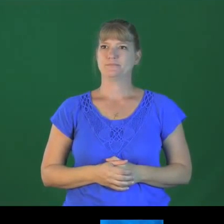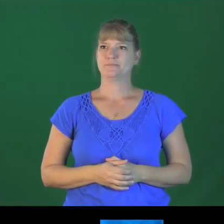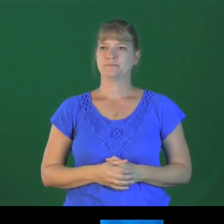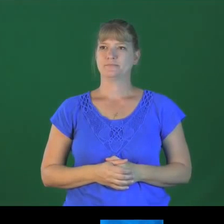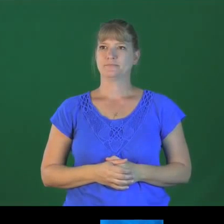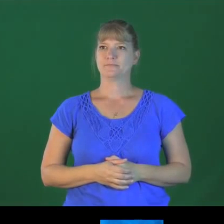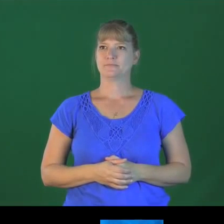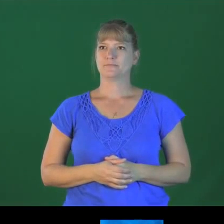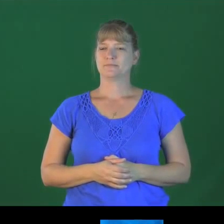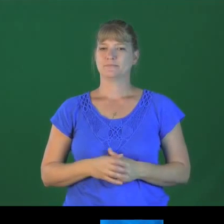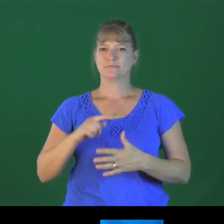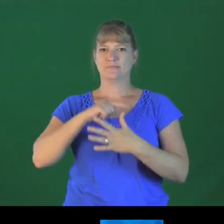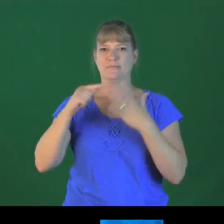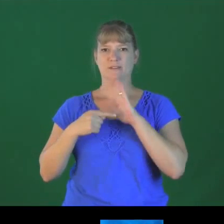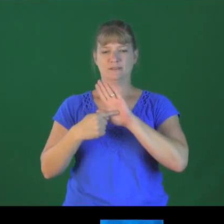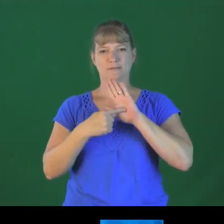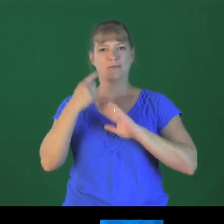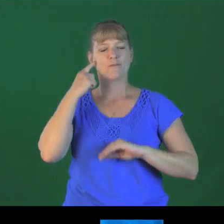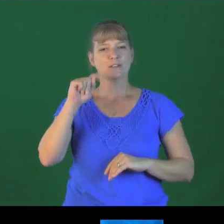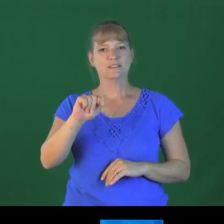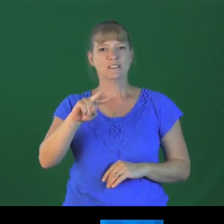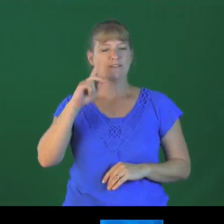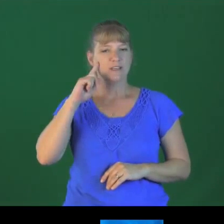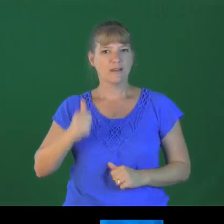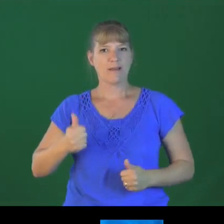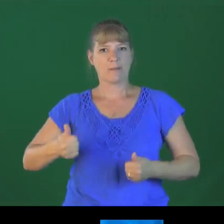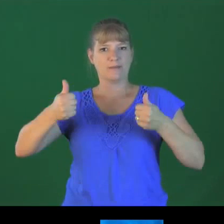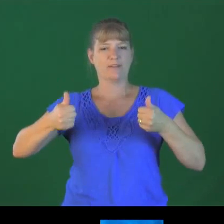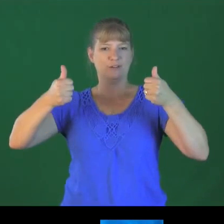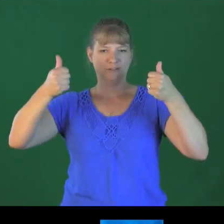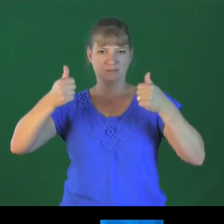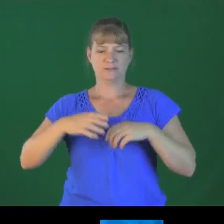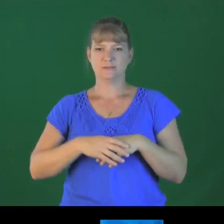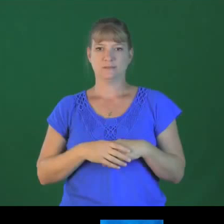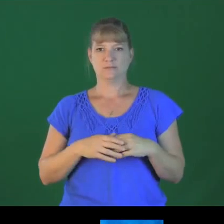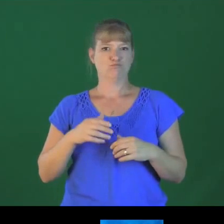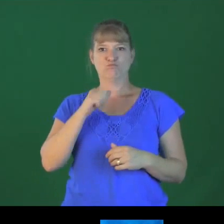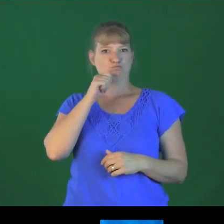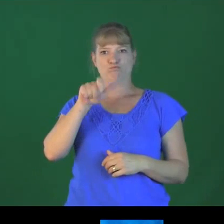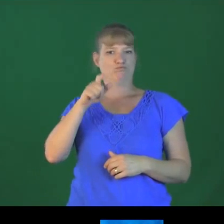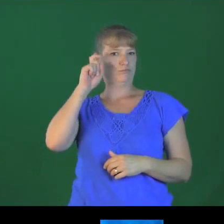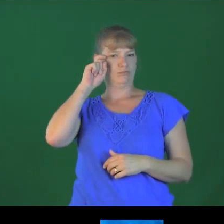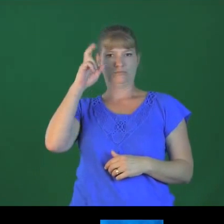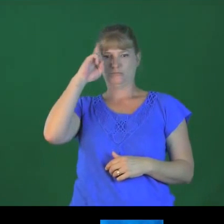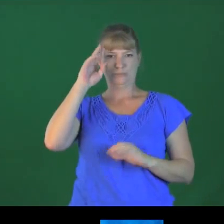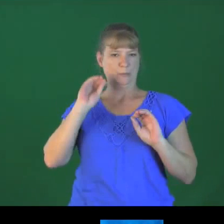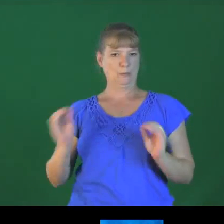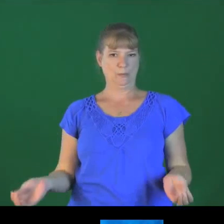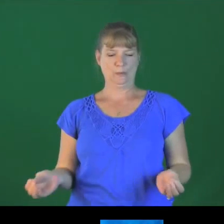These examples of TV amplifiers are used without a hearing aid or choclear implant on.